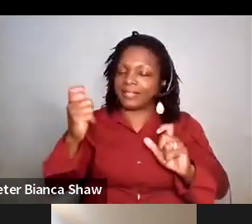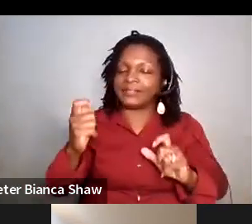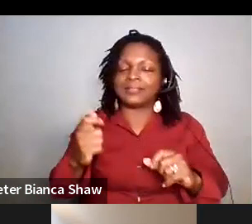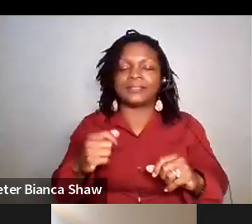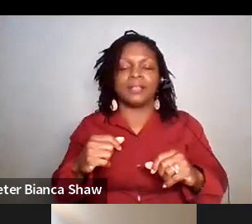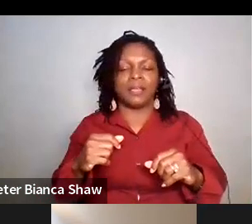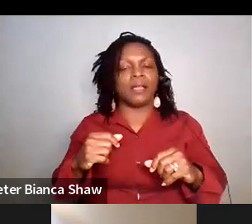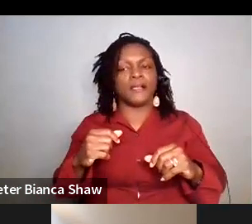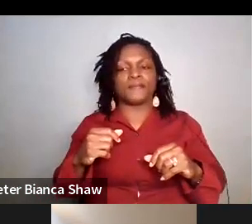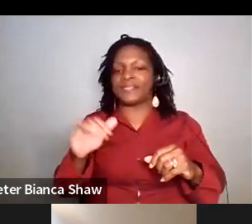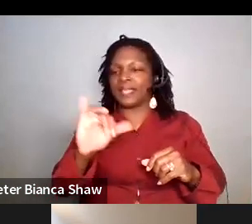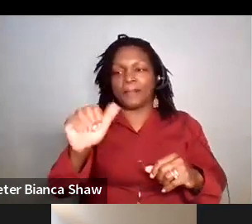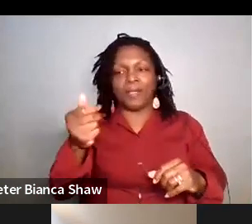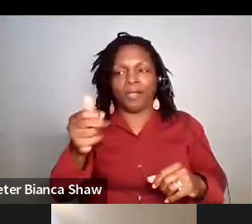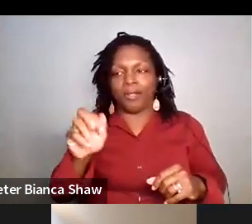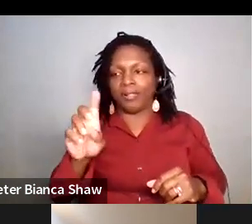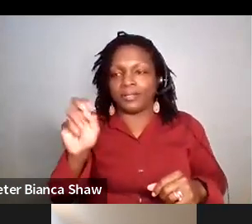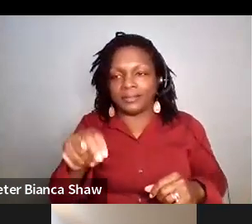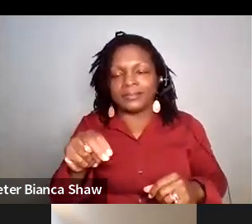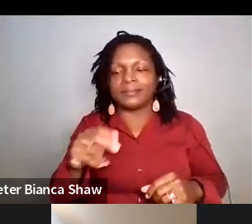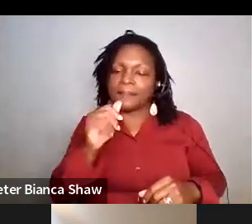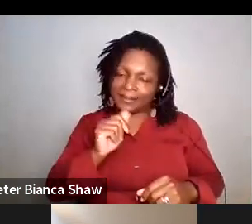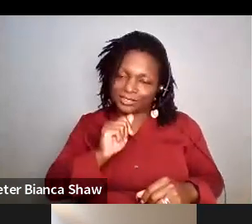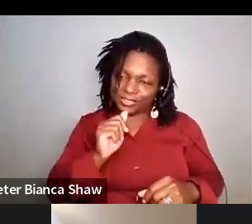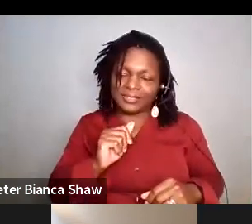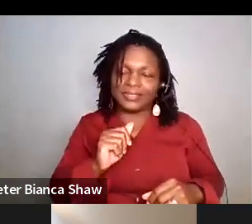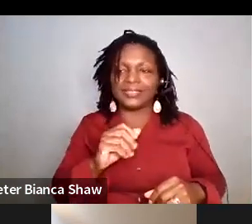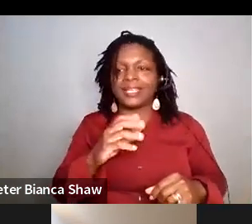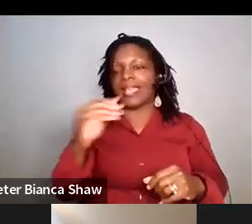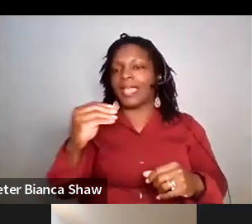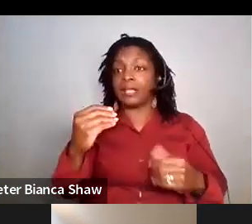I was talking to a parent one time left with my son sometime with him, being nonverbal.